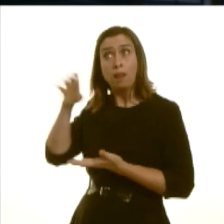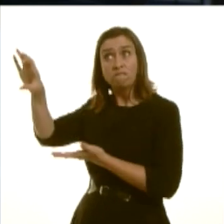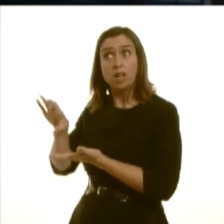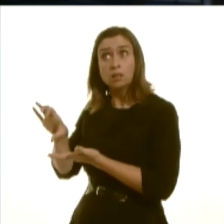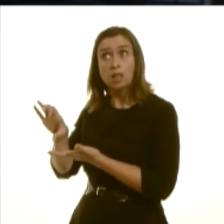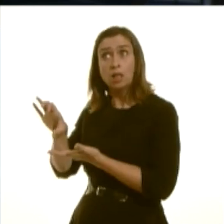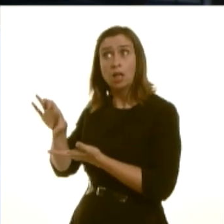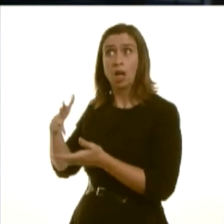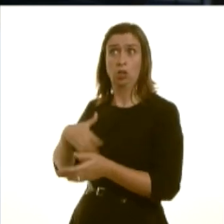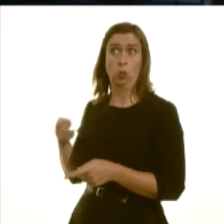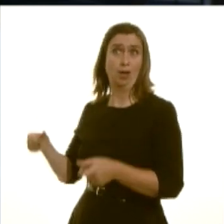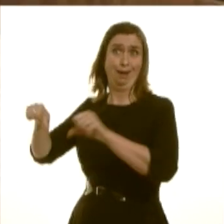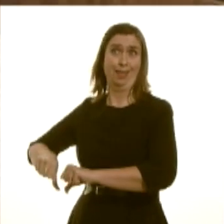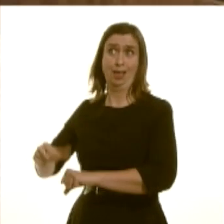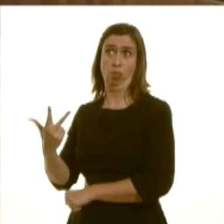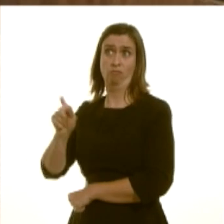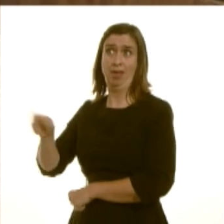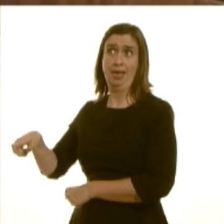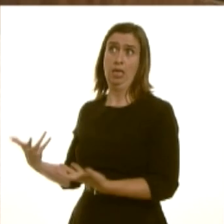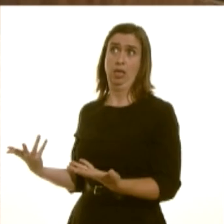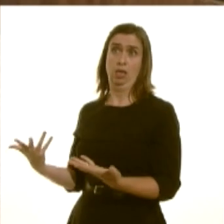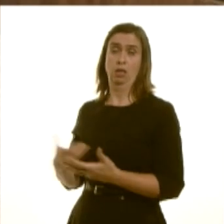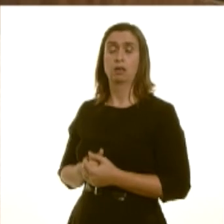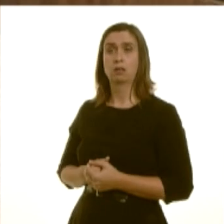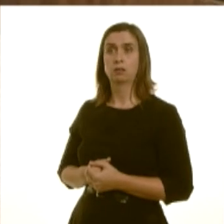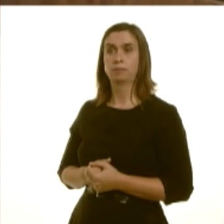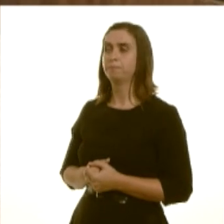not have to let down these three men? Carwyn Jones: Well, I would advise him to